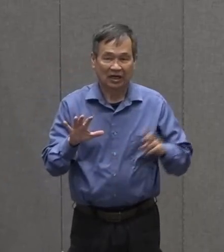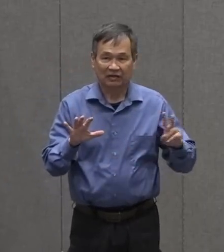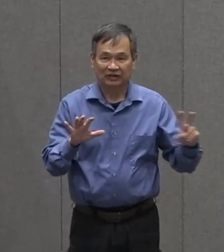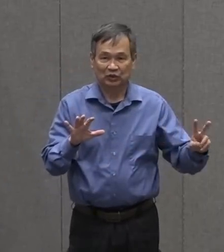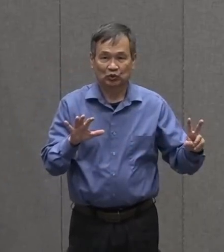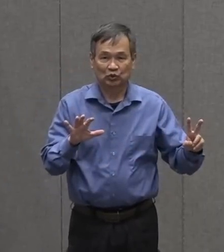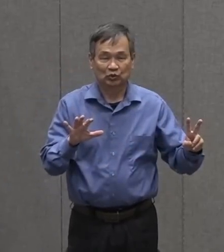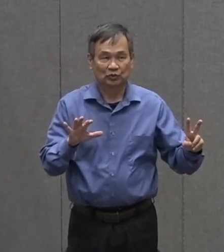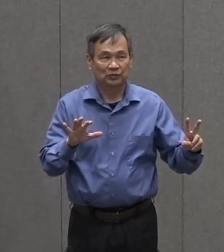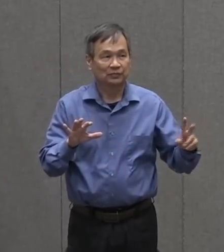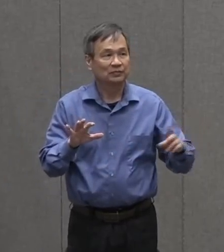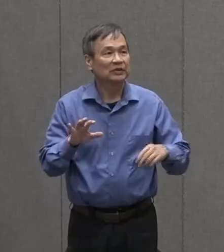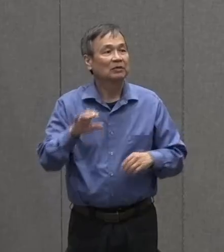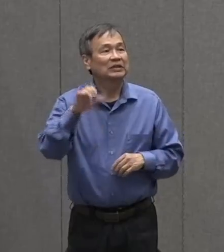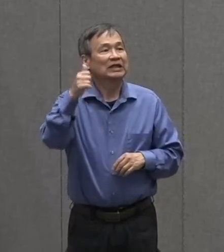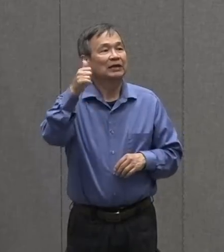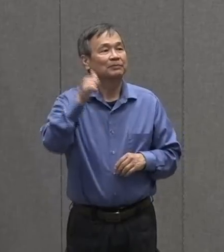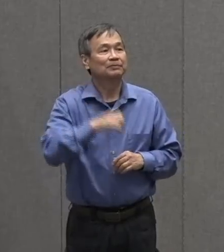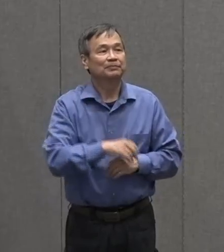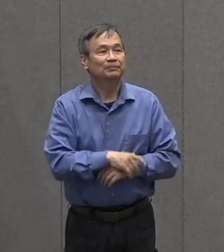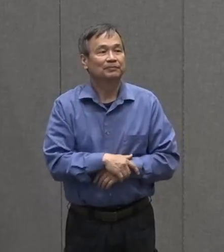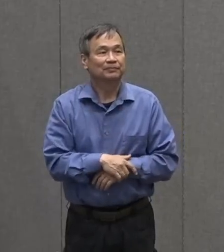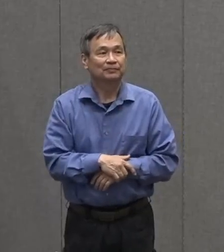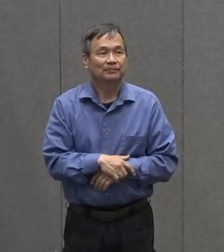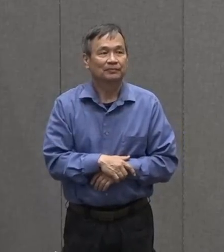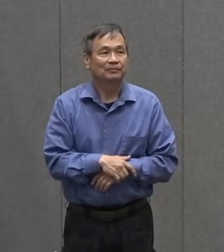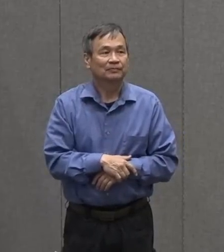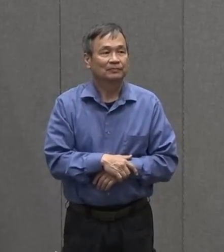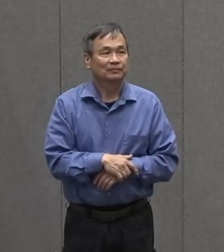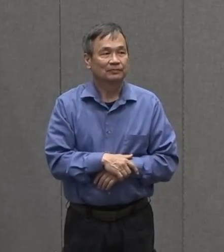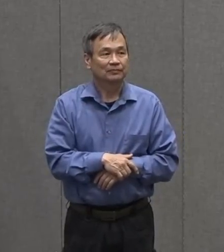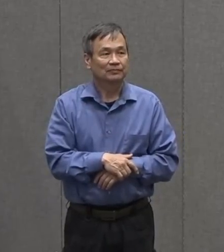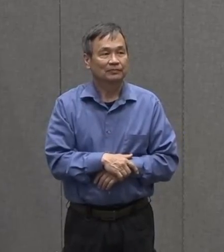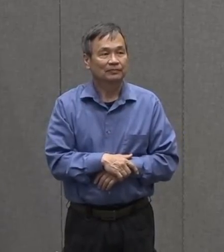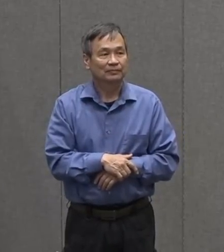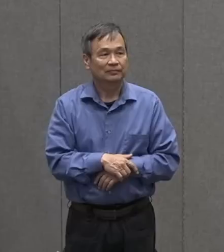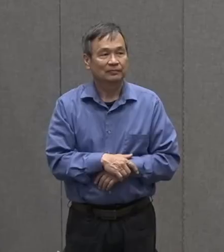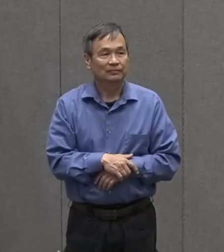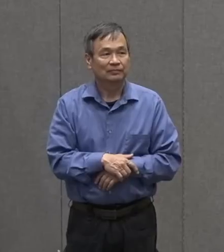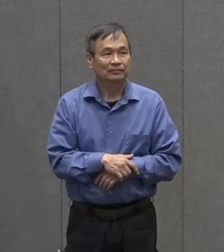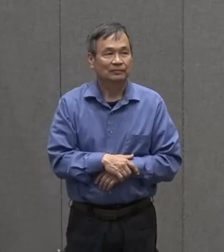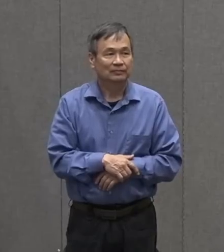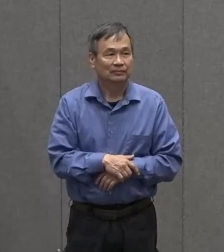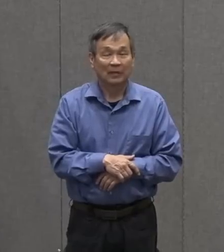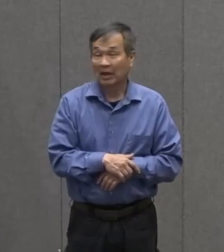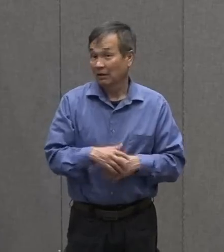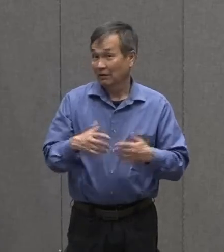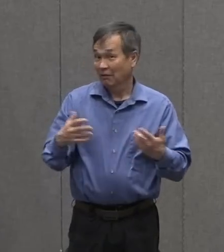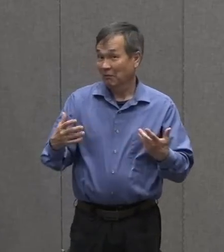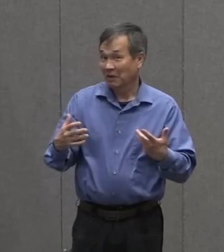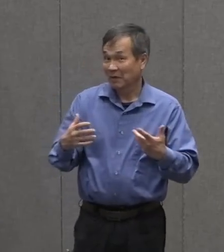I see that ten right there could maybe go for a diagonal, right or no?